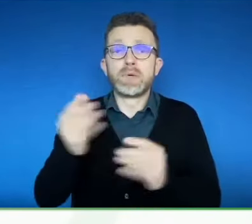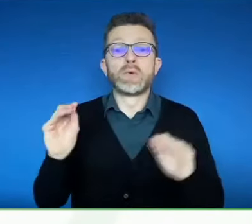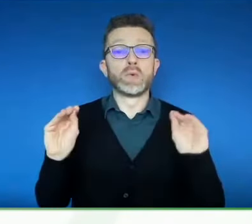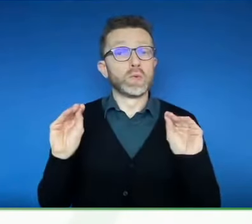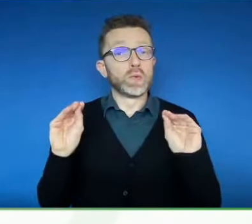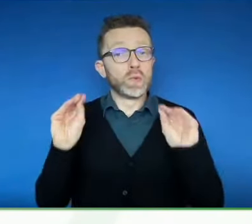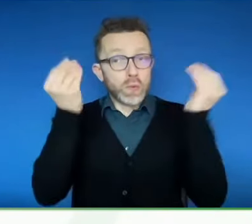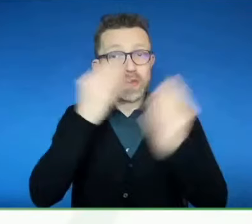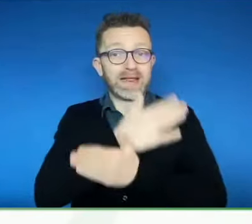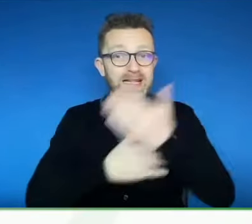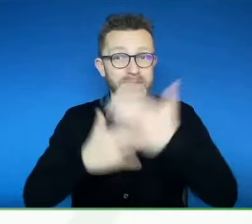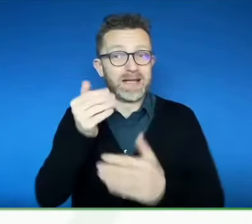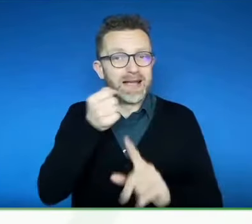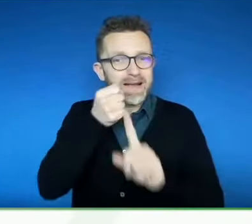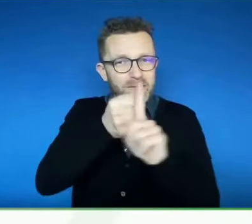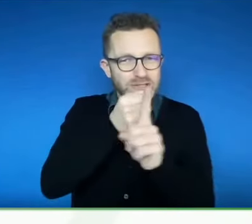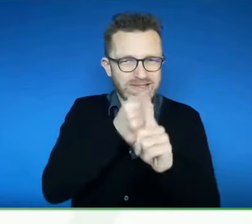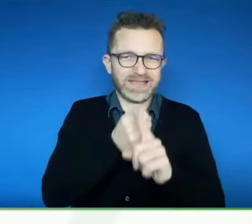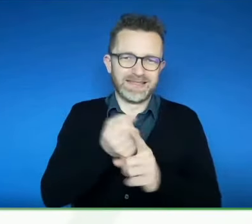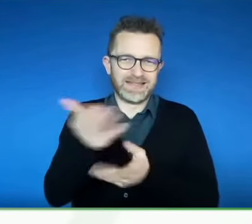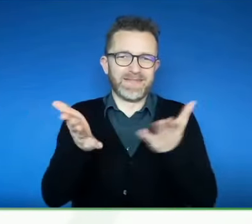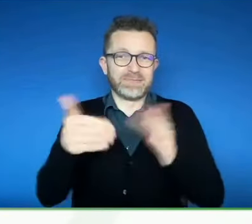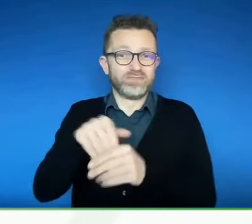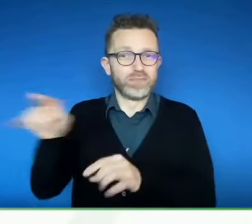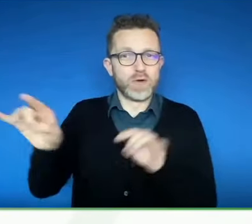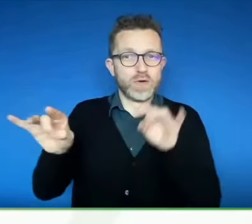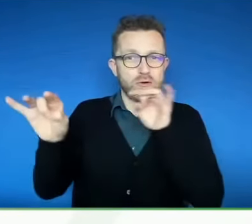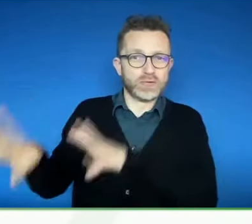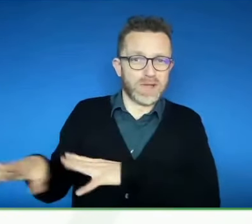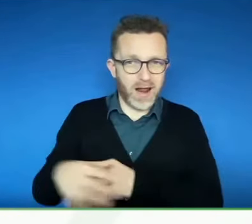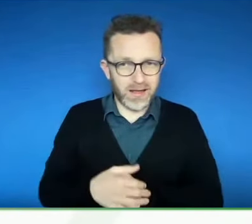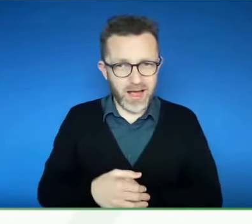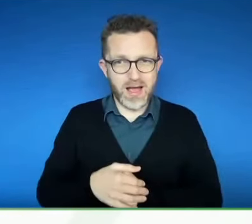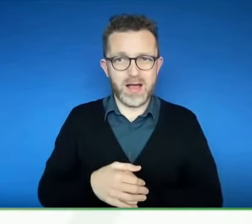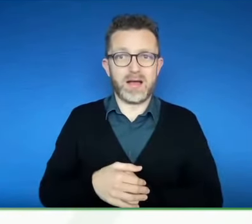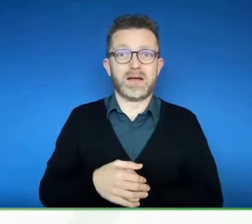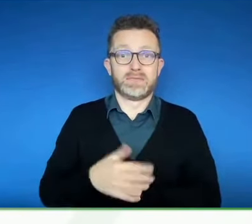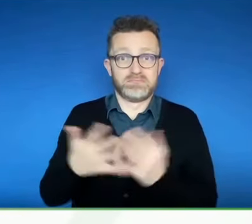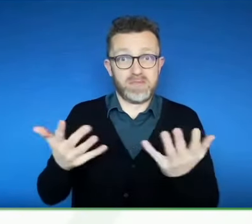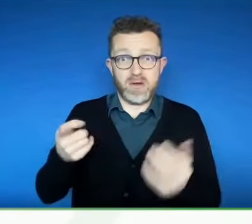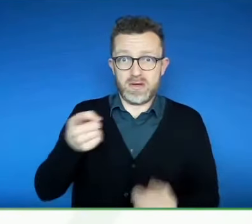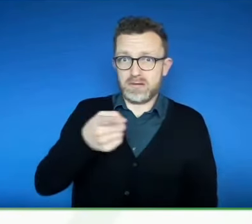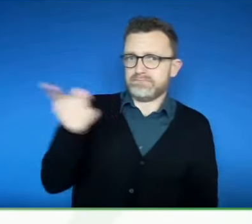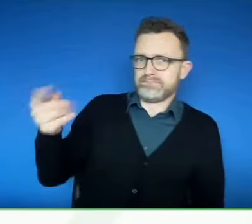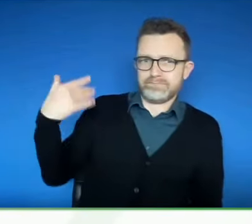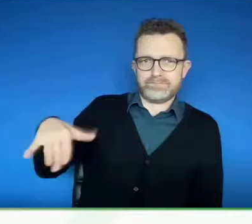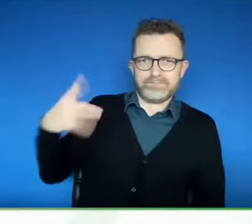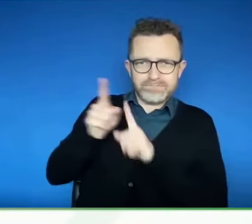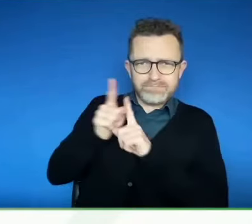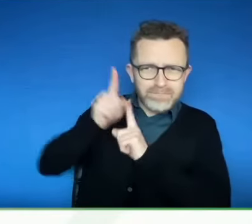Thank you very much. My name is Simon Green, and I use he him pronounce.